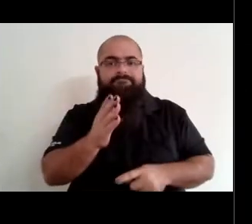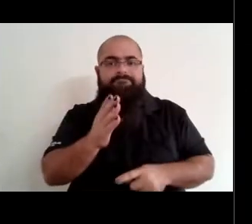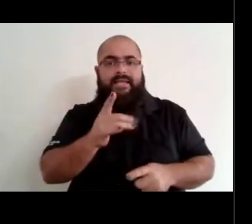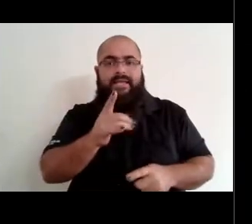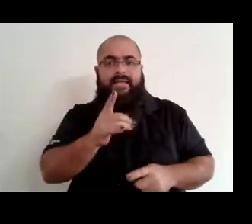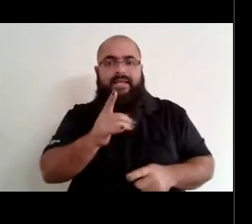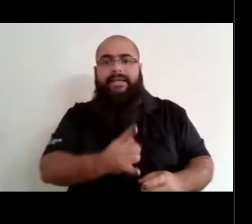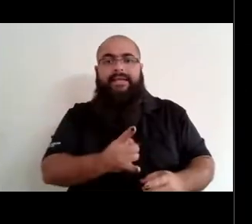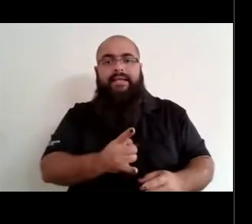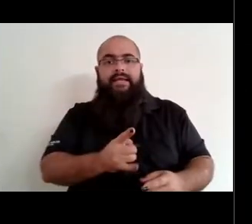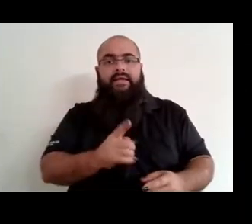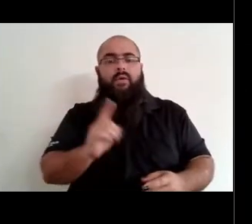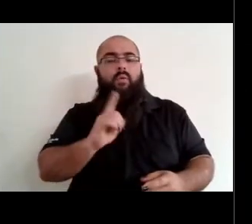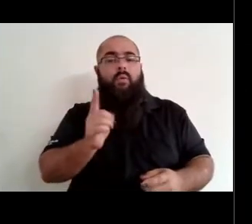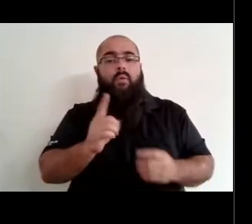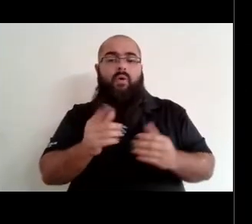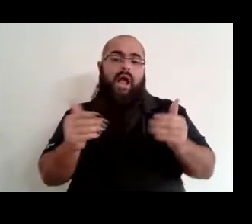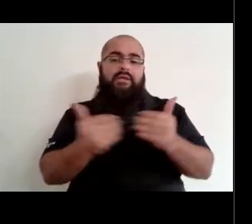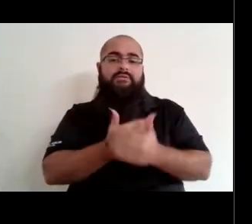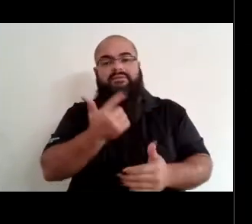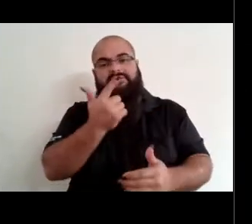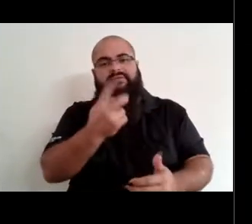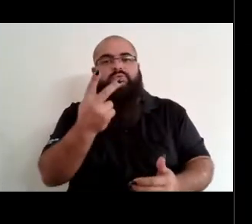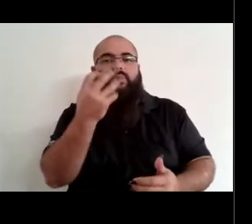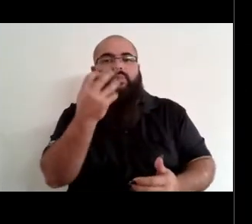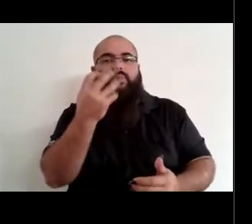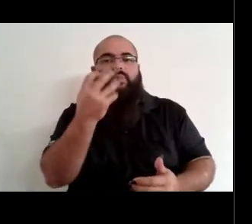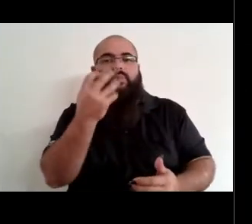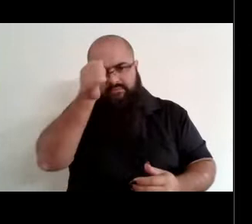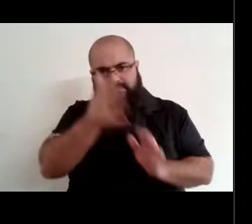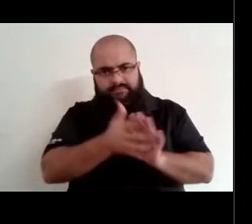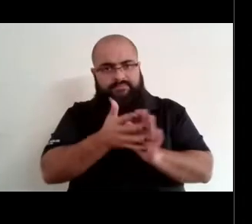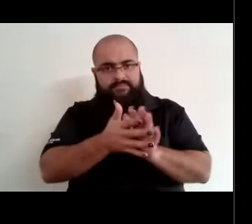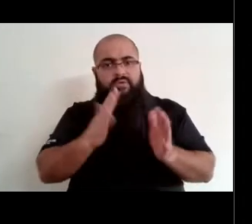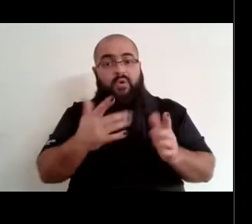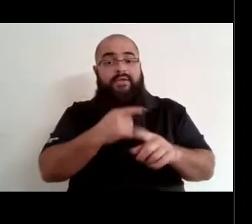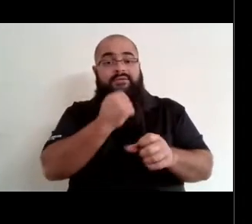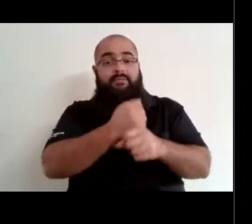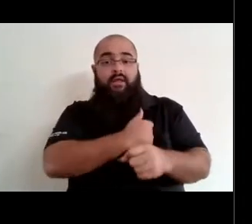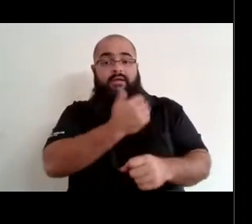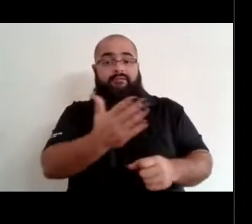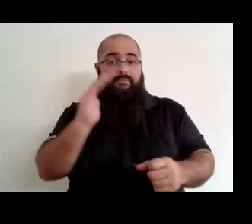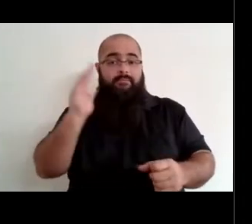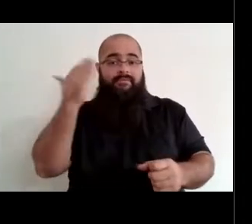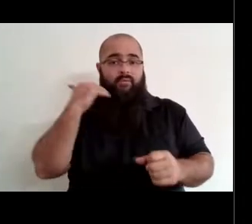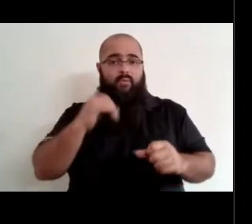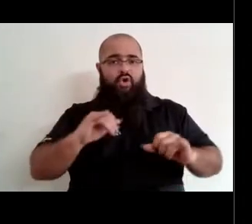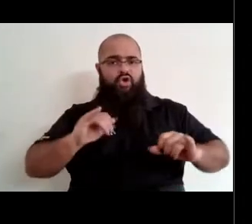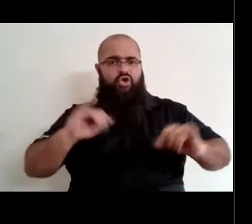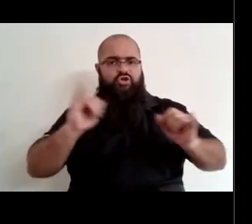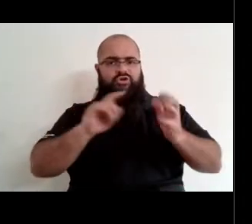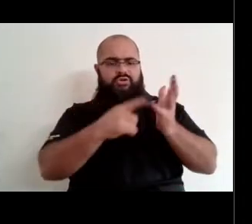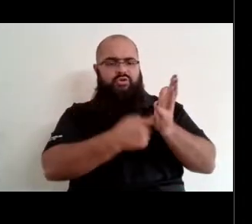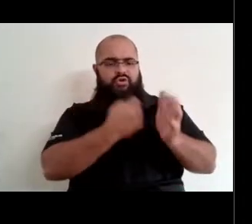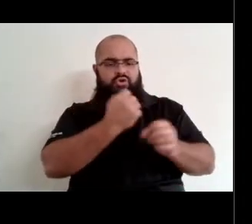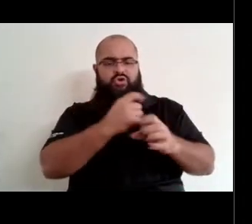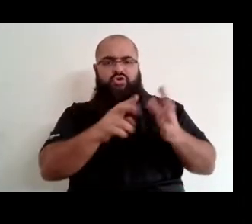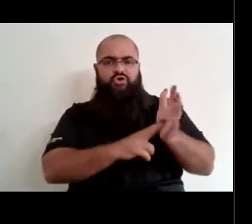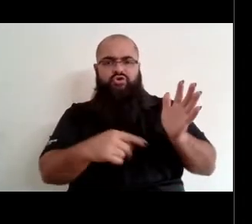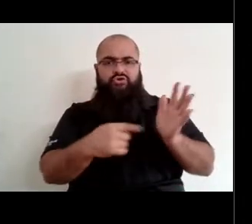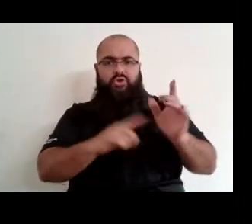to that client by writing a letter to the other party seeking the return of the child